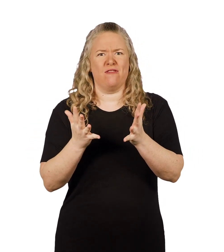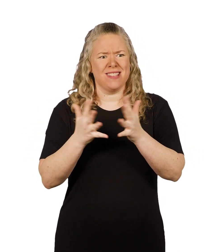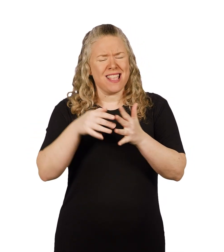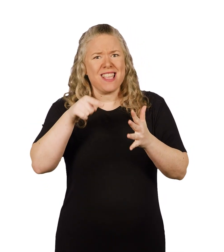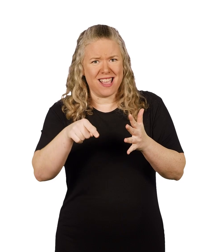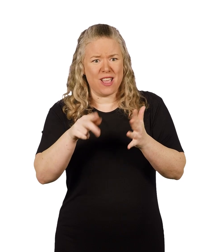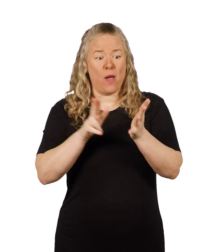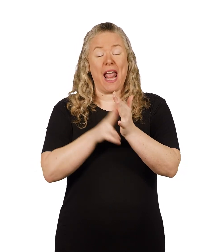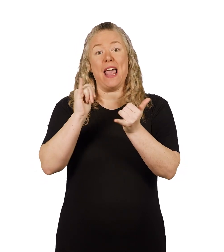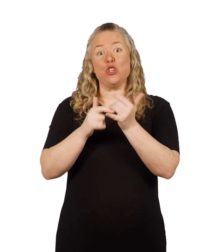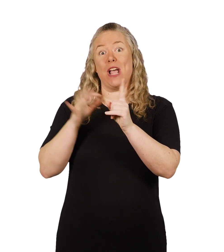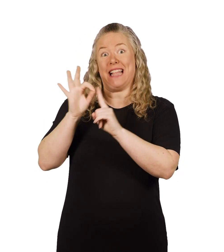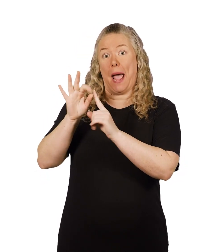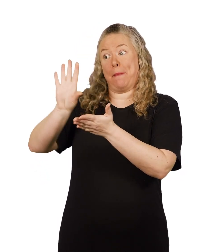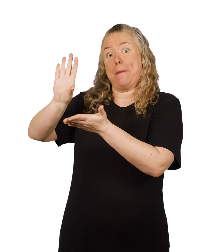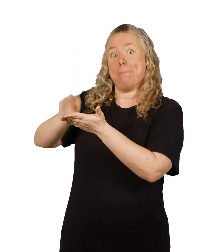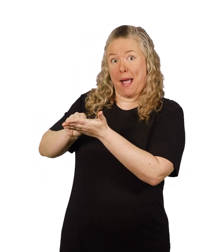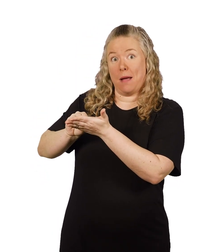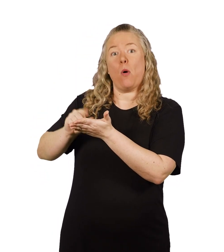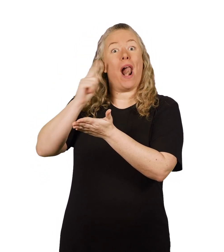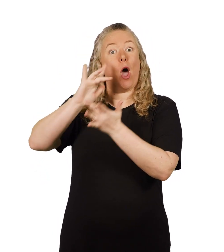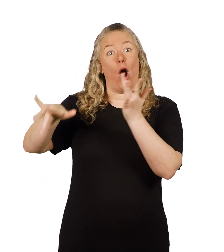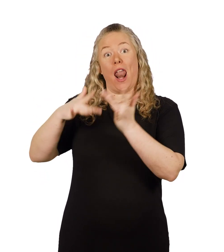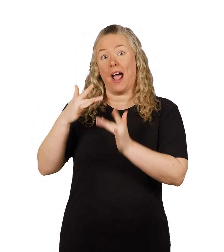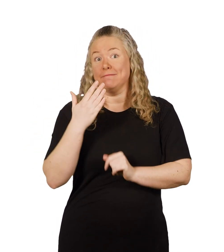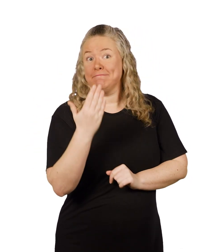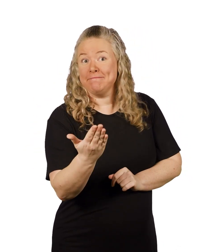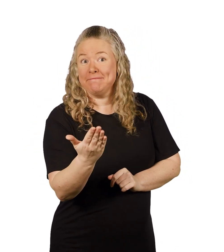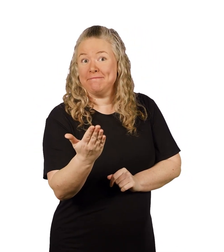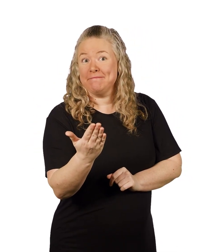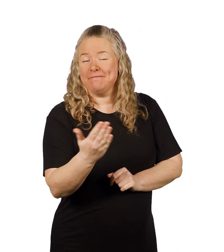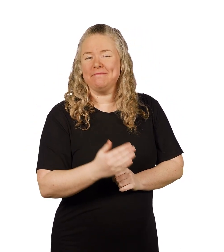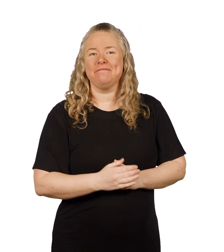via the NHS App or by visiting the website at: